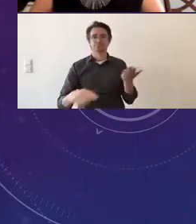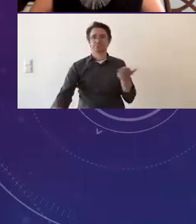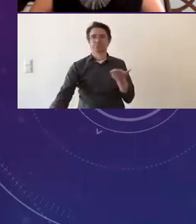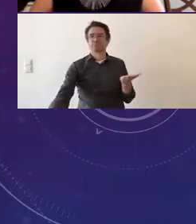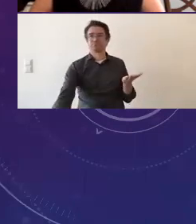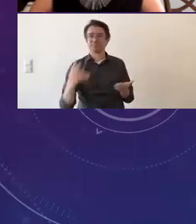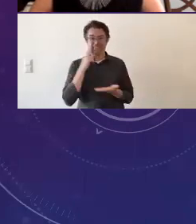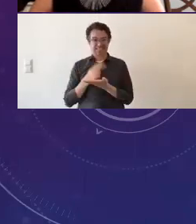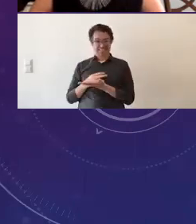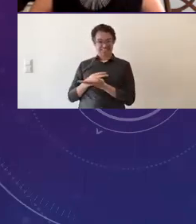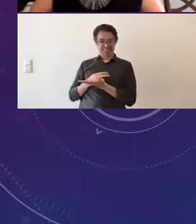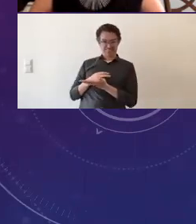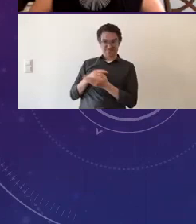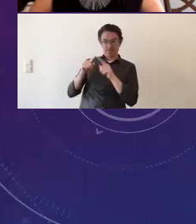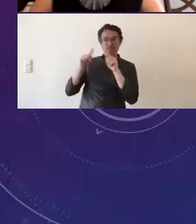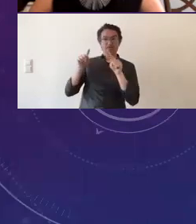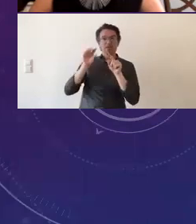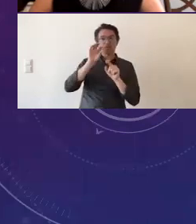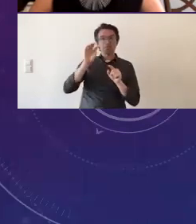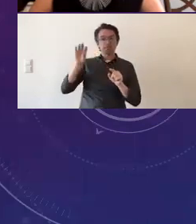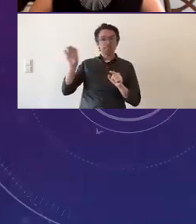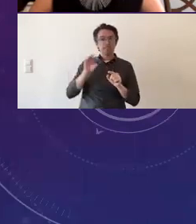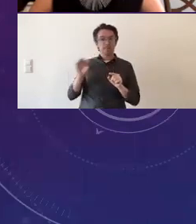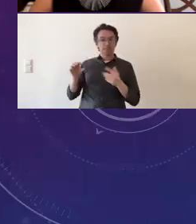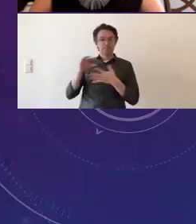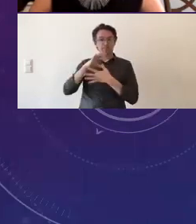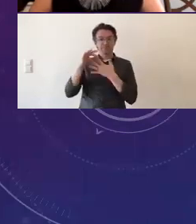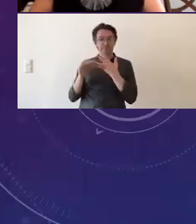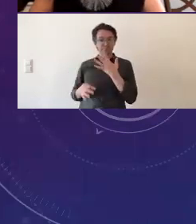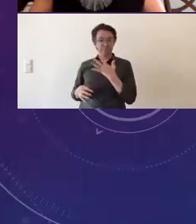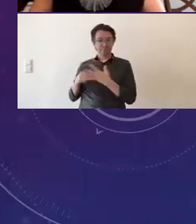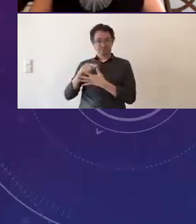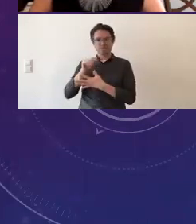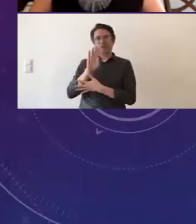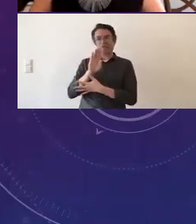first is the big that's what I just demonstrate so if you go to your app